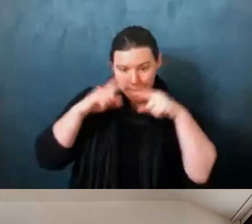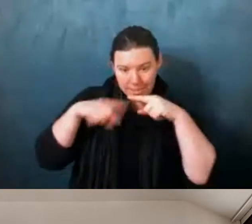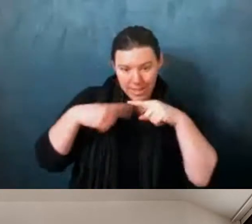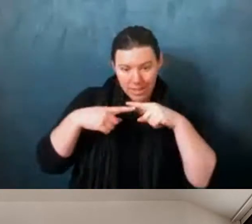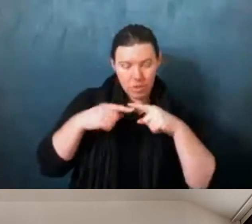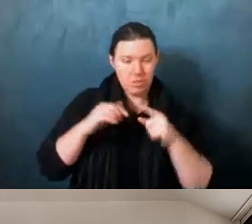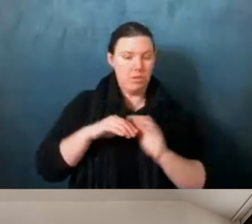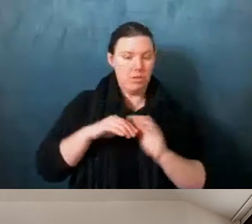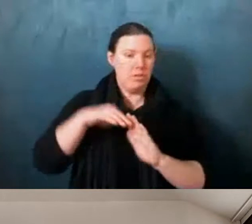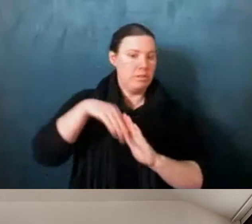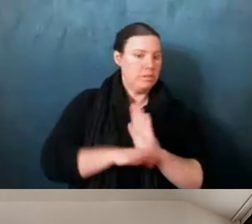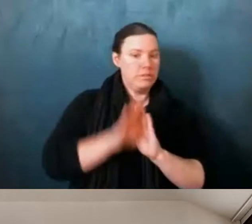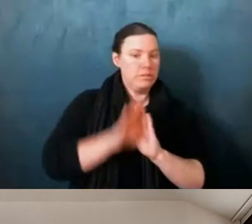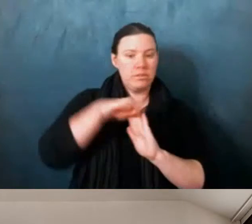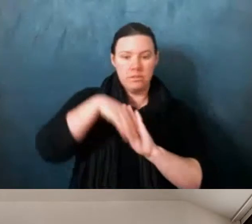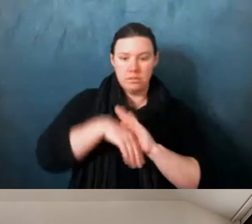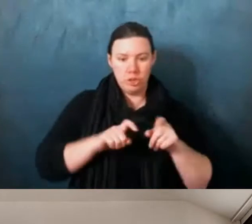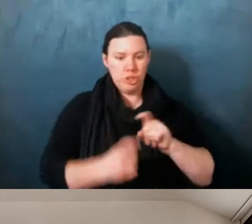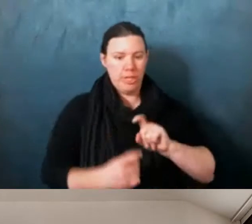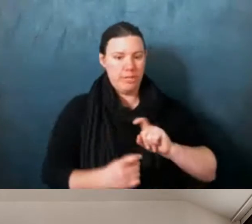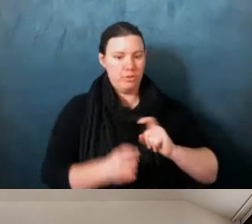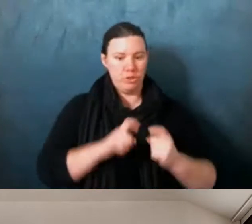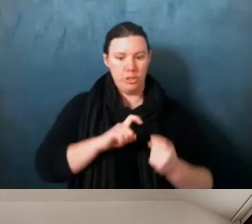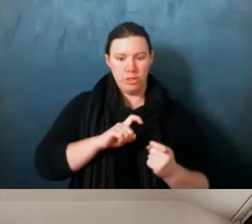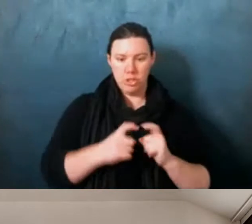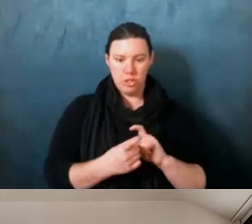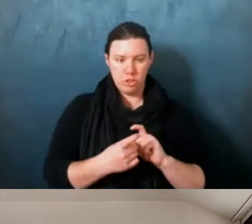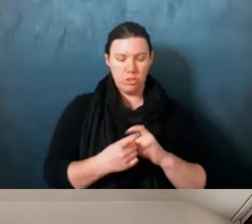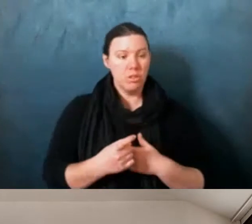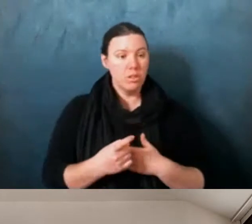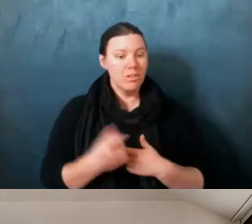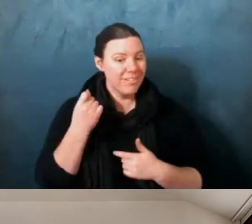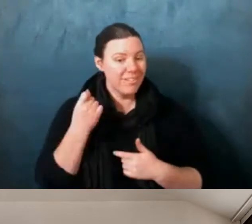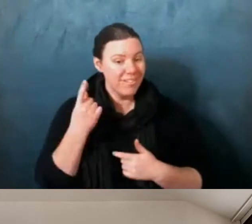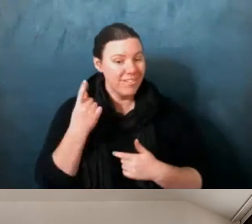because her sleep wake schedule does not align